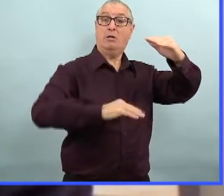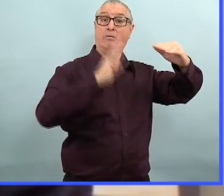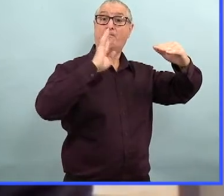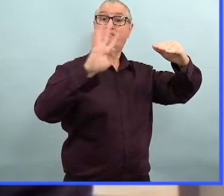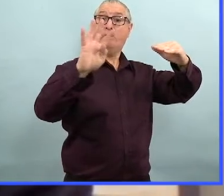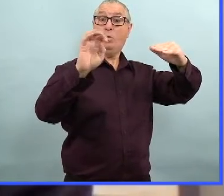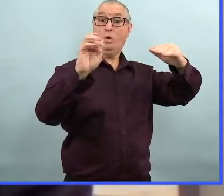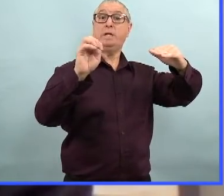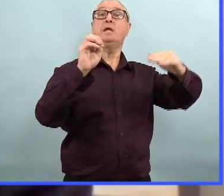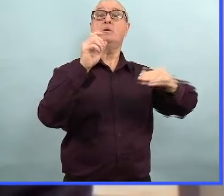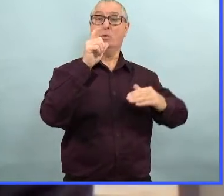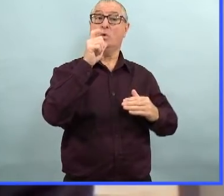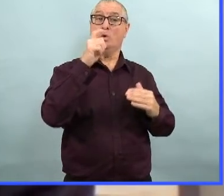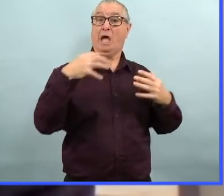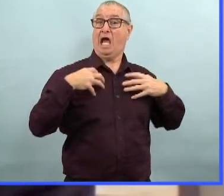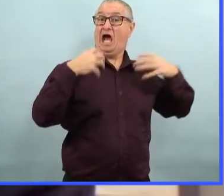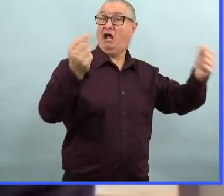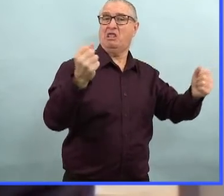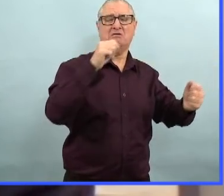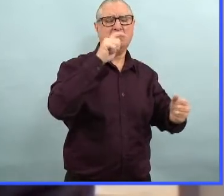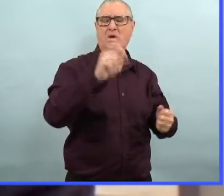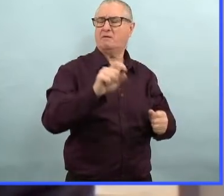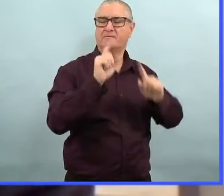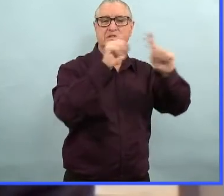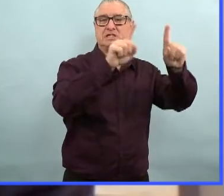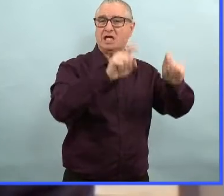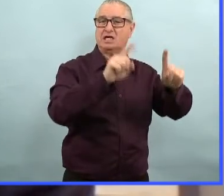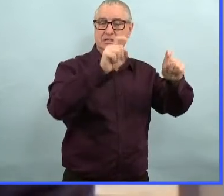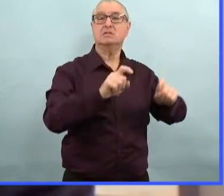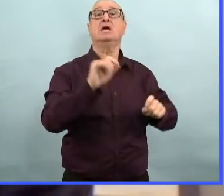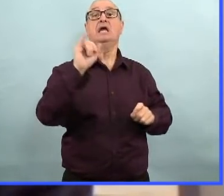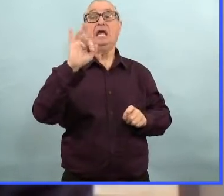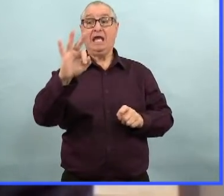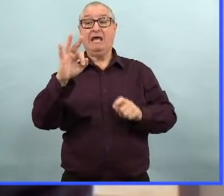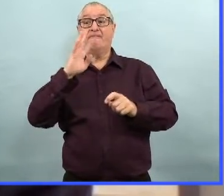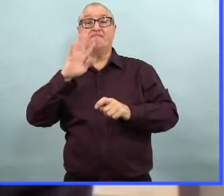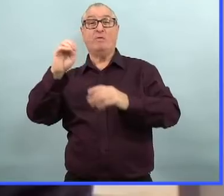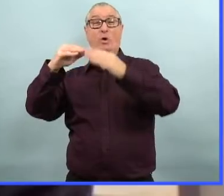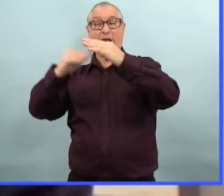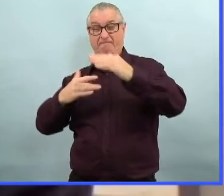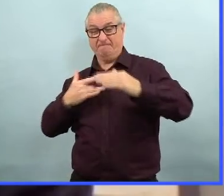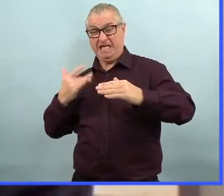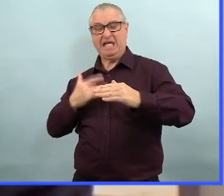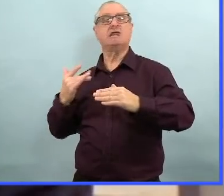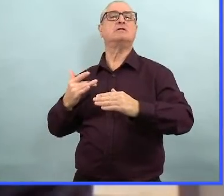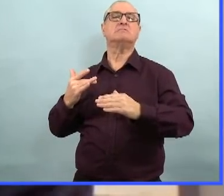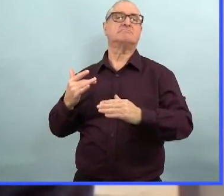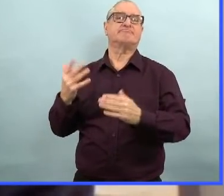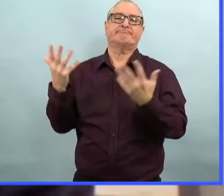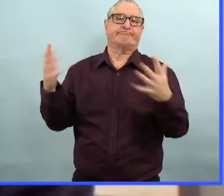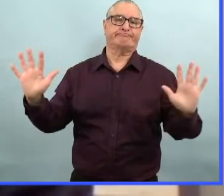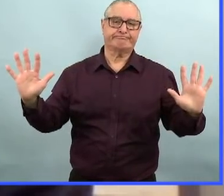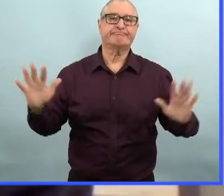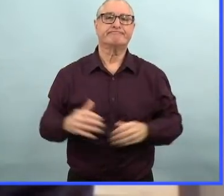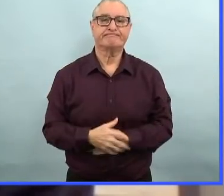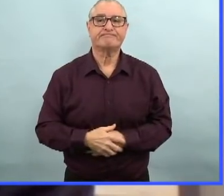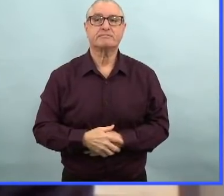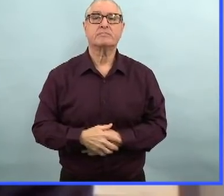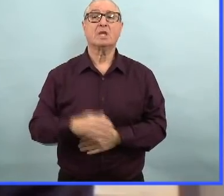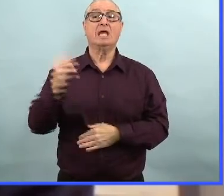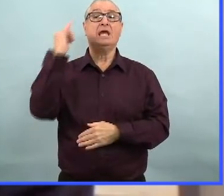that you very likely have omicron and that you can stay home isolate for 10 days you should notify